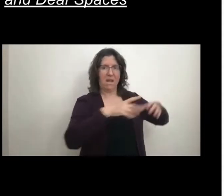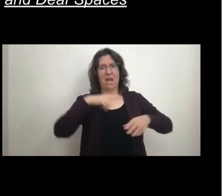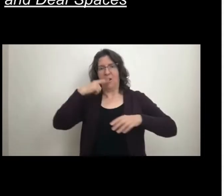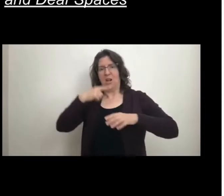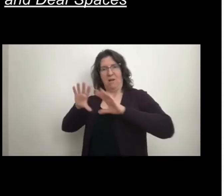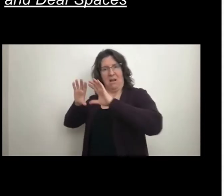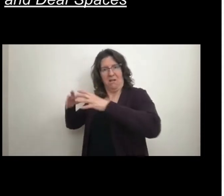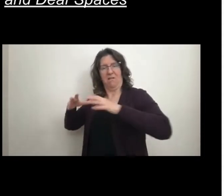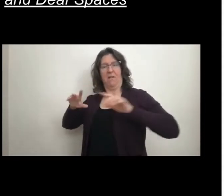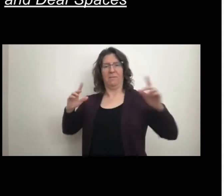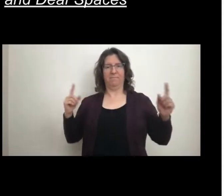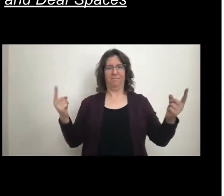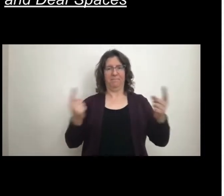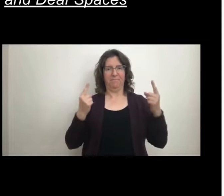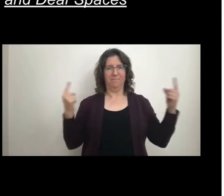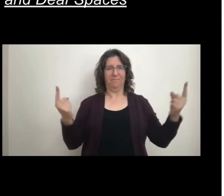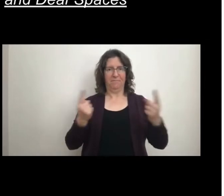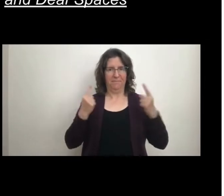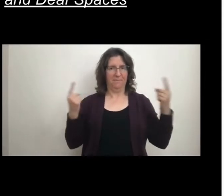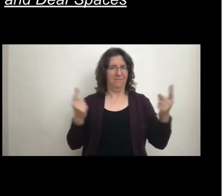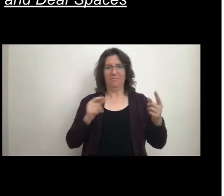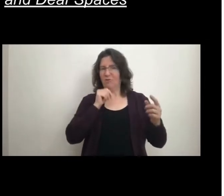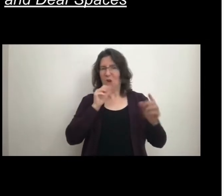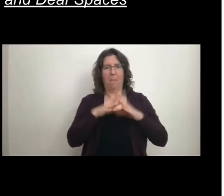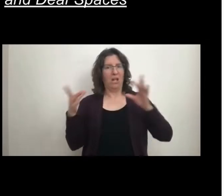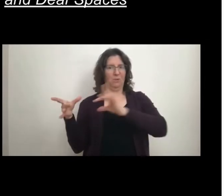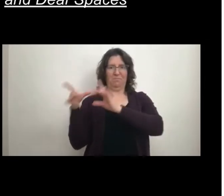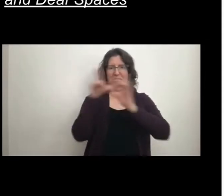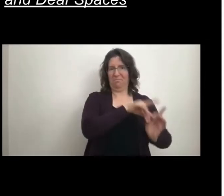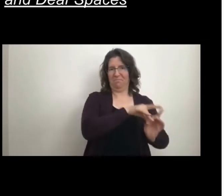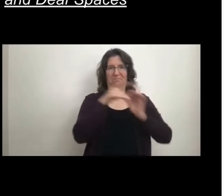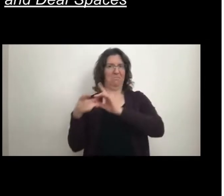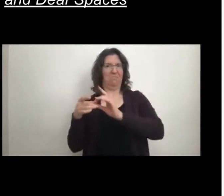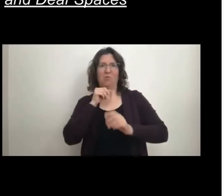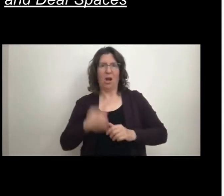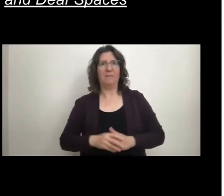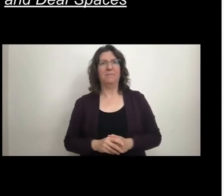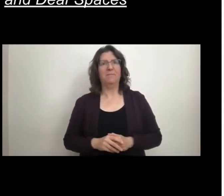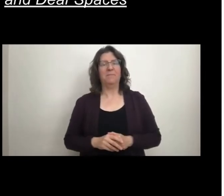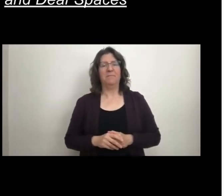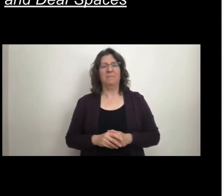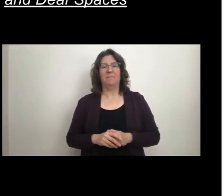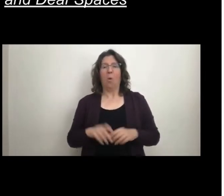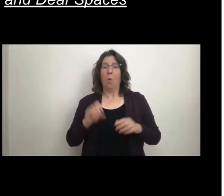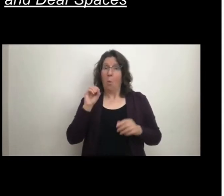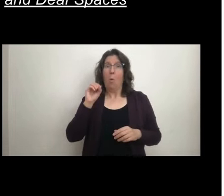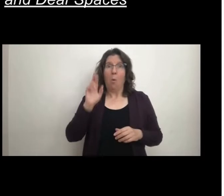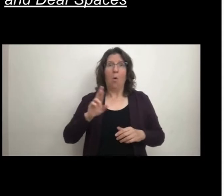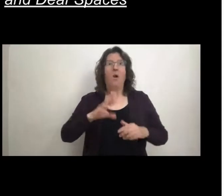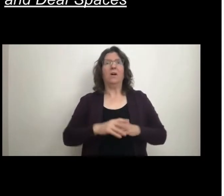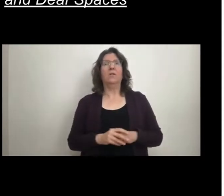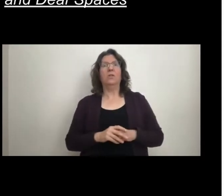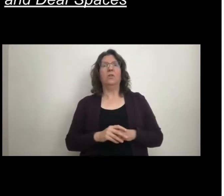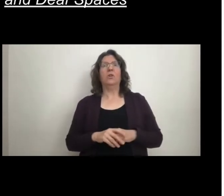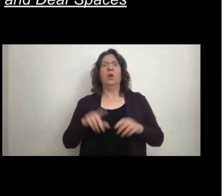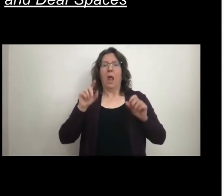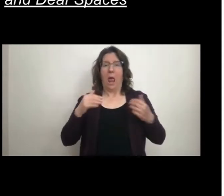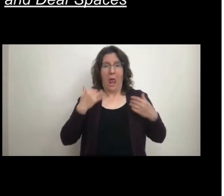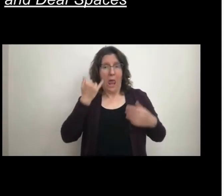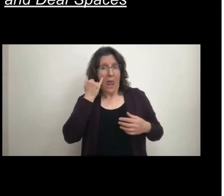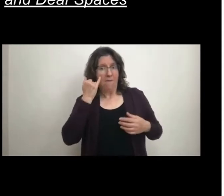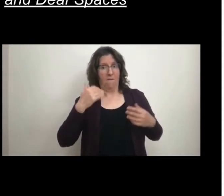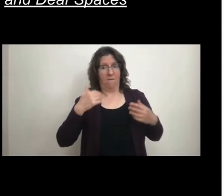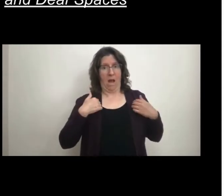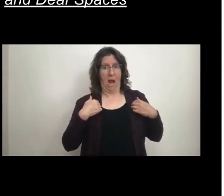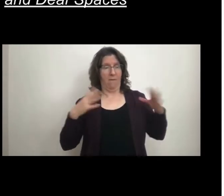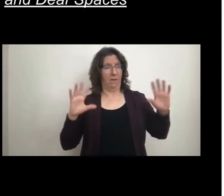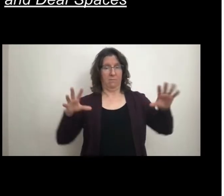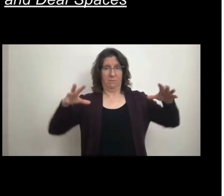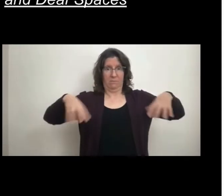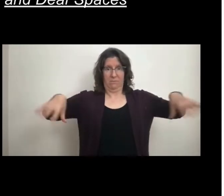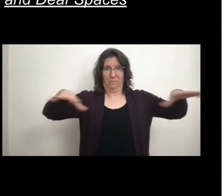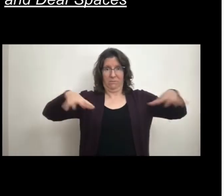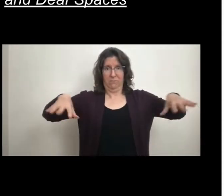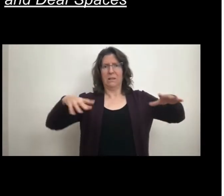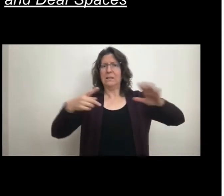First, they can be present at the same time but they don't interact - - that's the standoff.